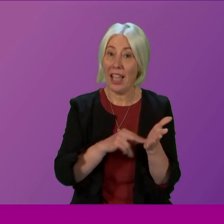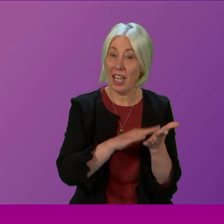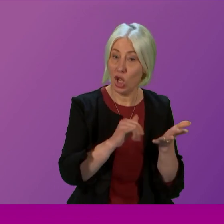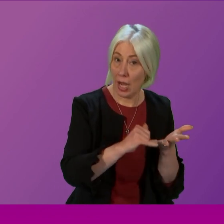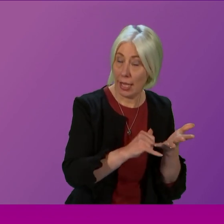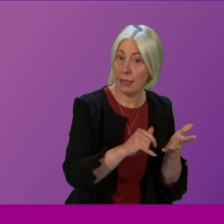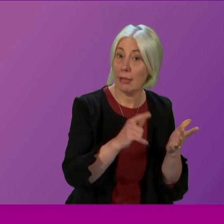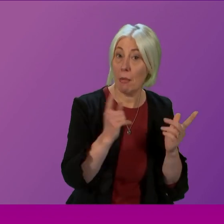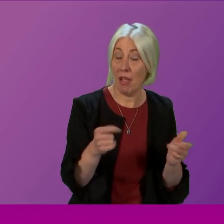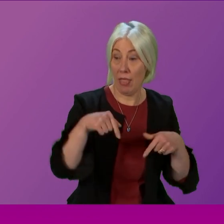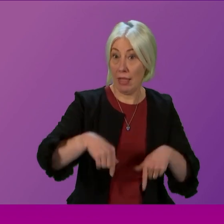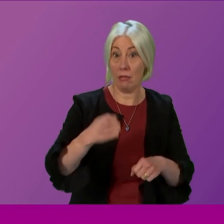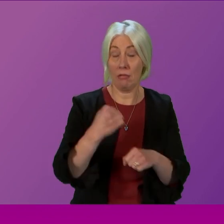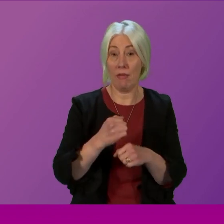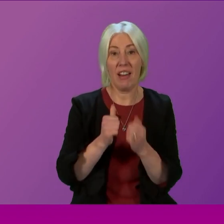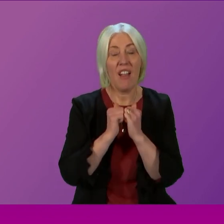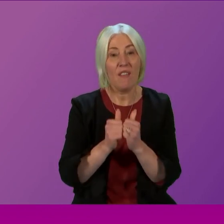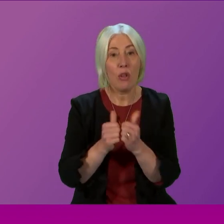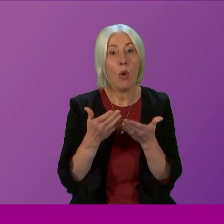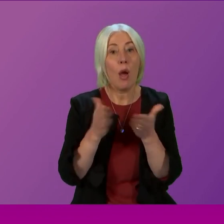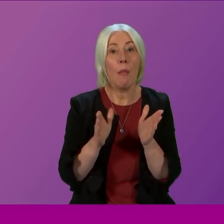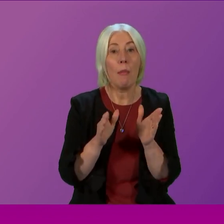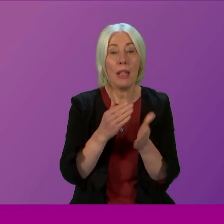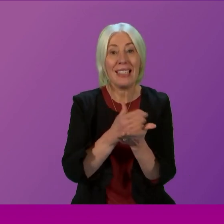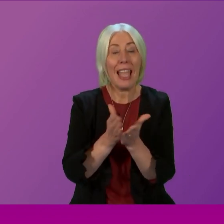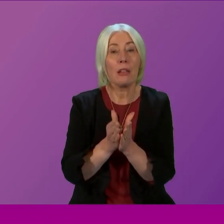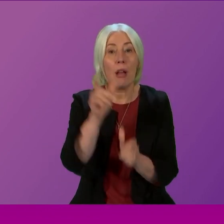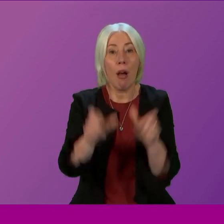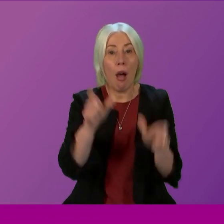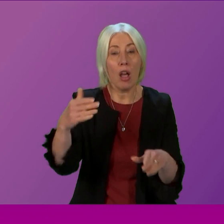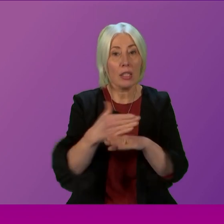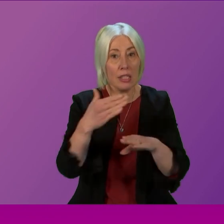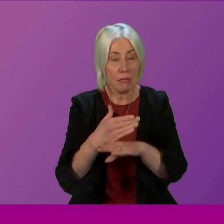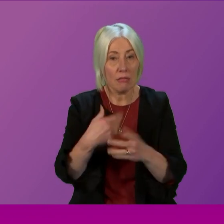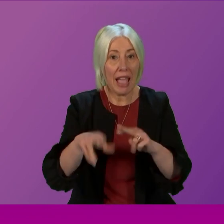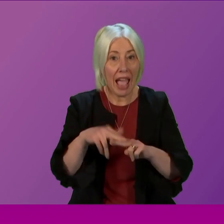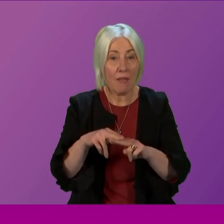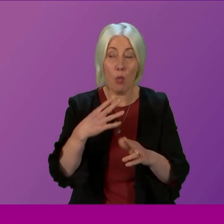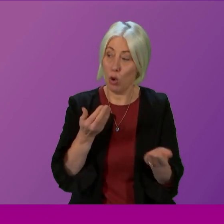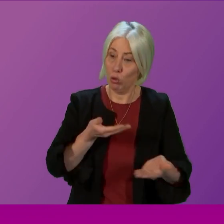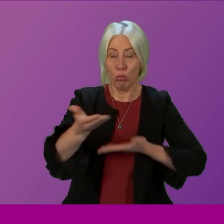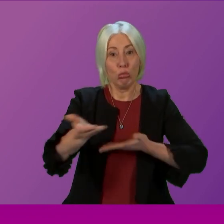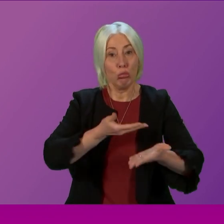this Government values public sector workers and seeks to negotiate fair pay deals. To that end,